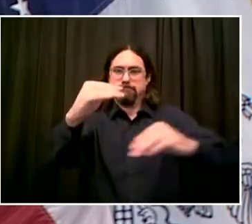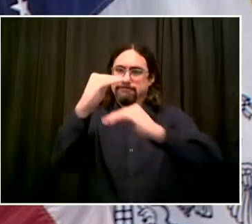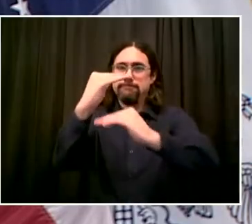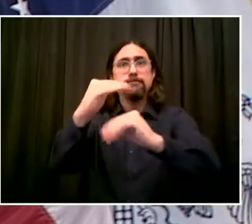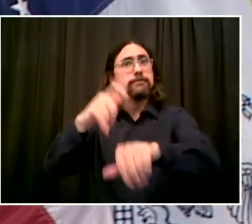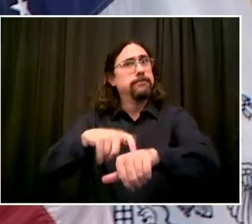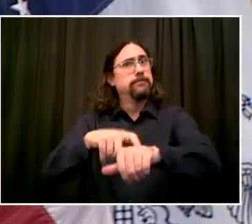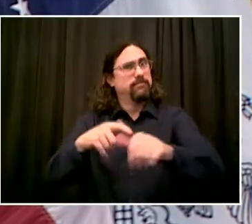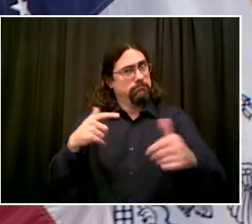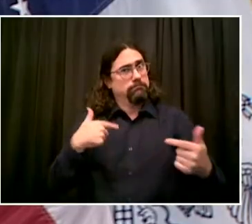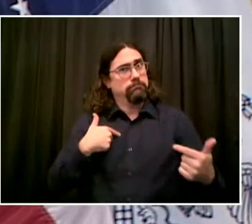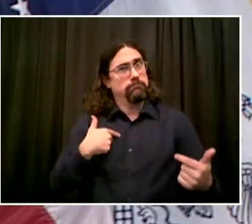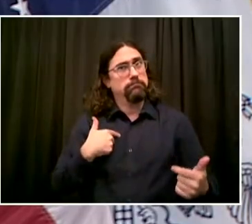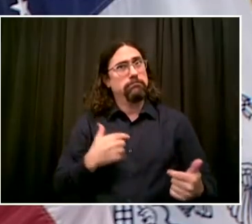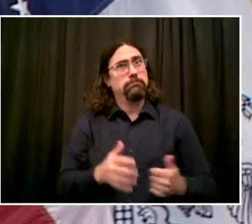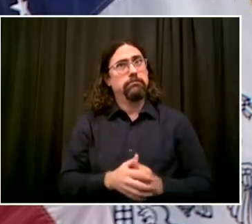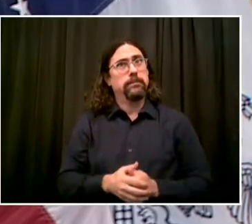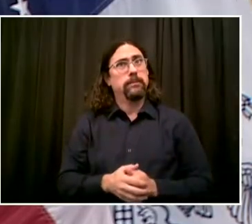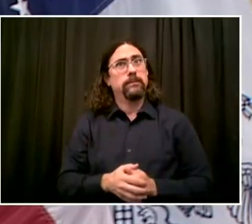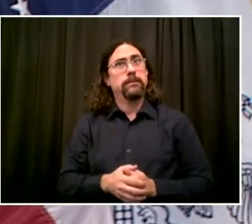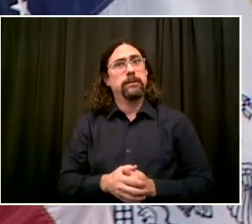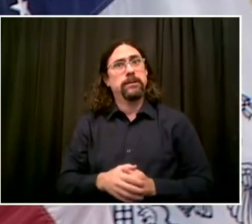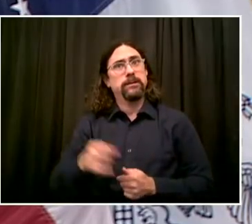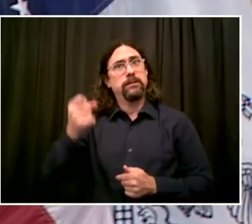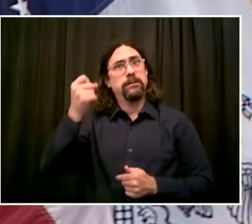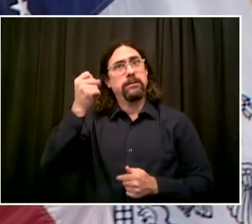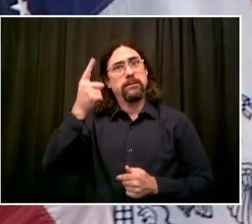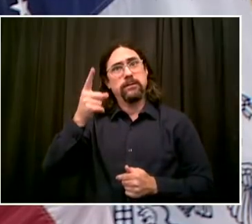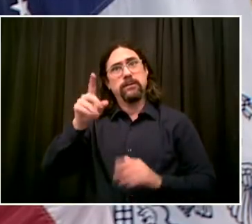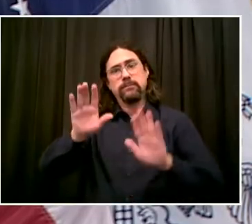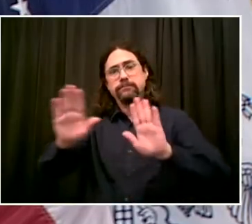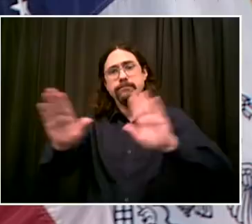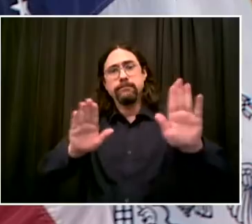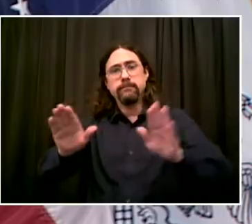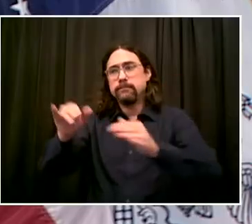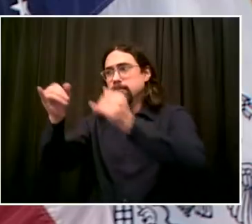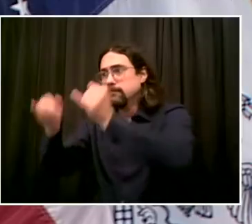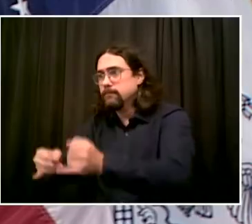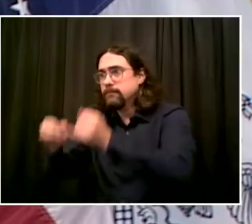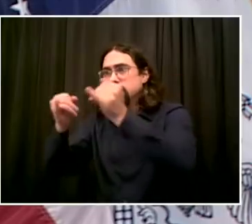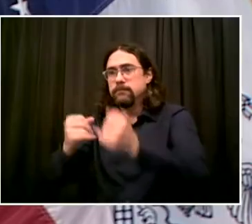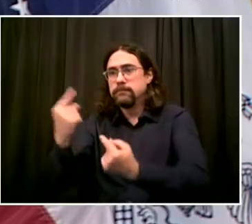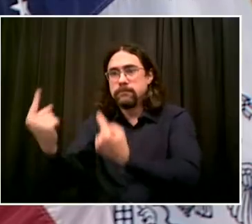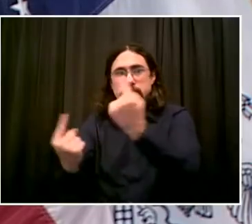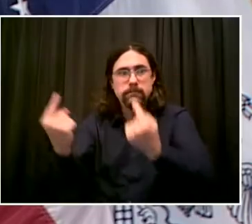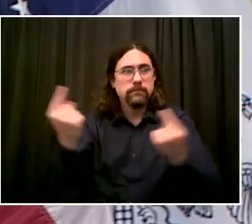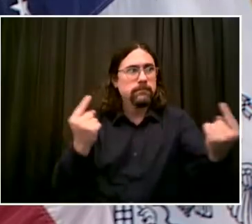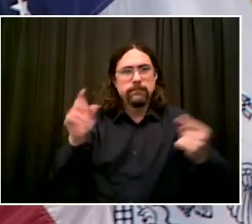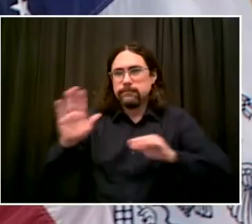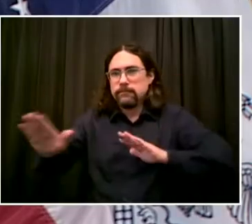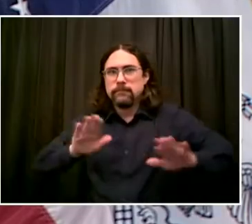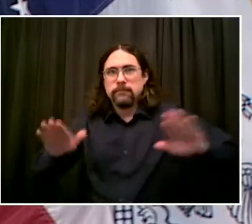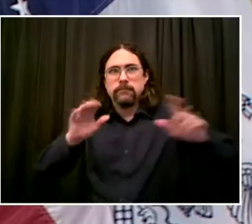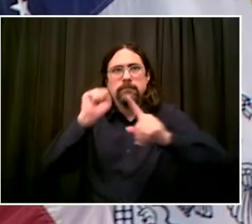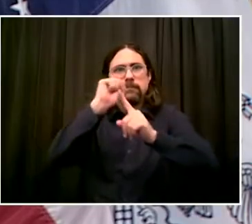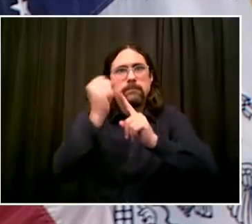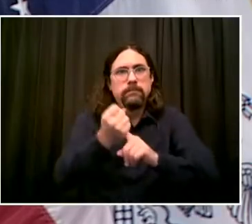WE HAD IN THE VIOLENCE AND WE DID EDNED. NOW, ADJUDICATING WHAT SHOULD HAPPEN IN EAC H